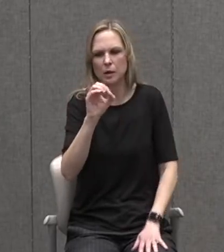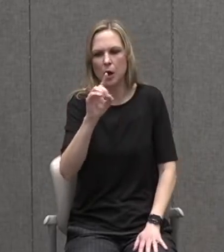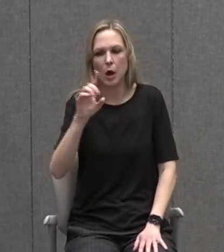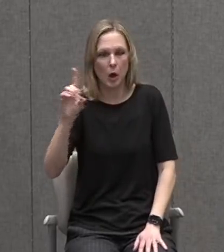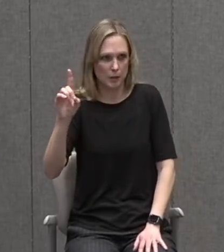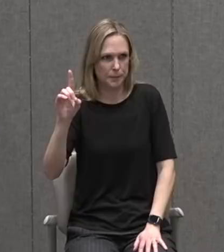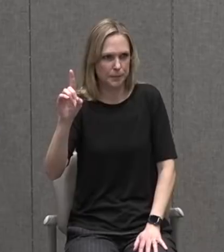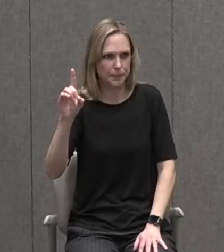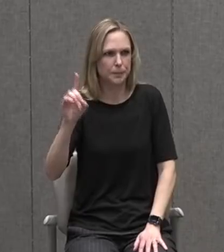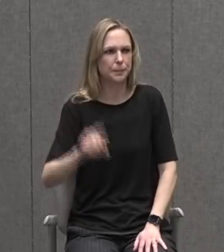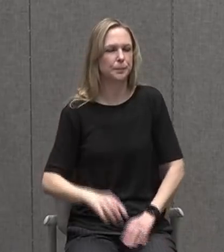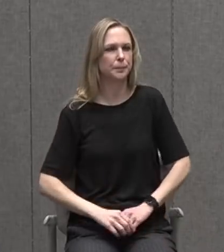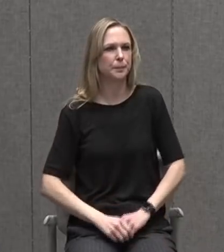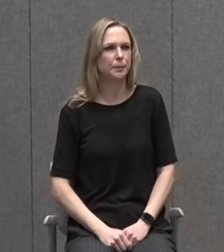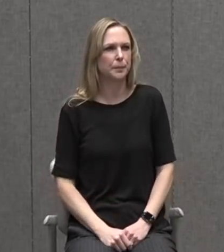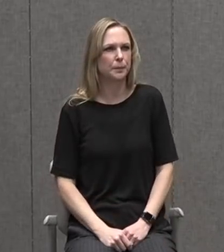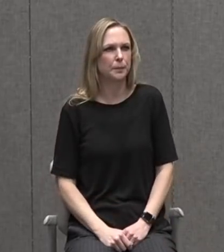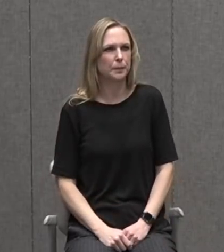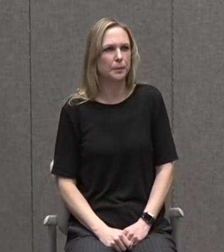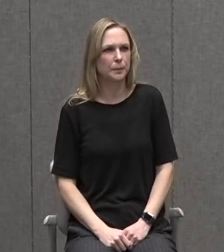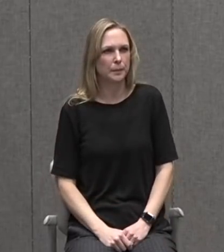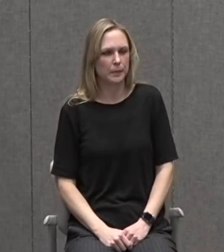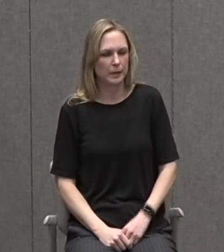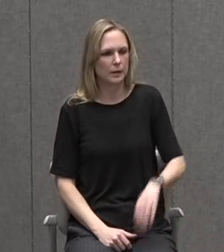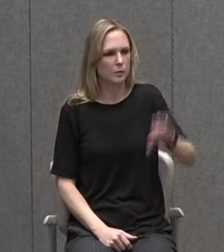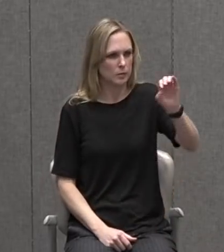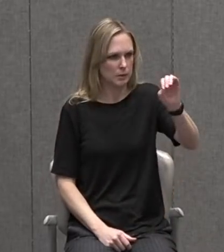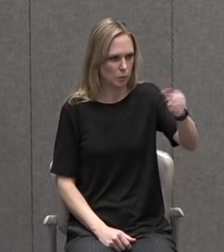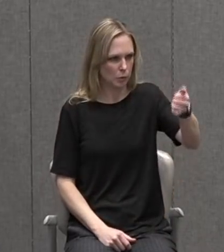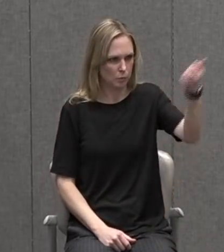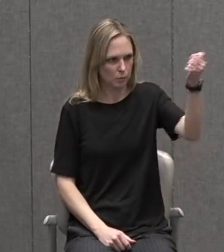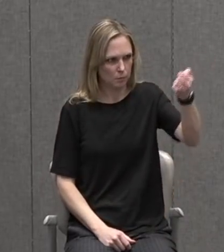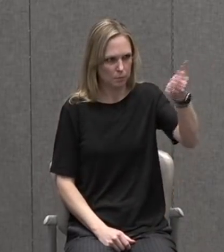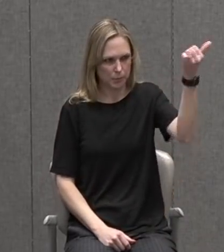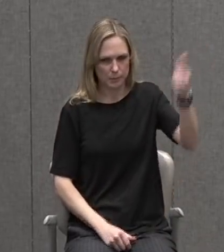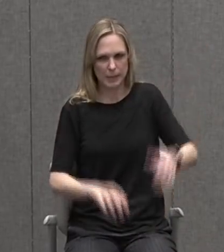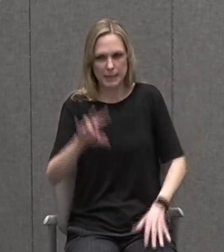And then I saw I got my zero, my seven, what can I do here?